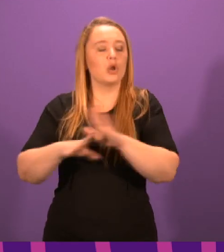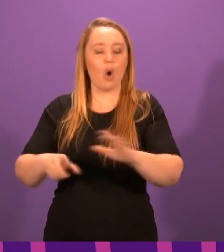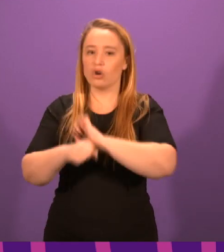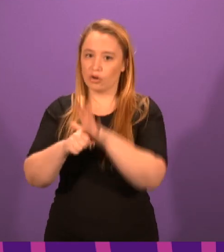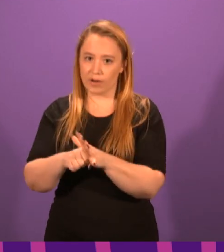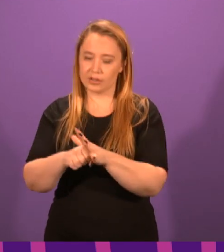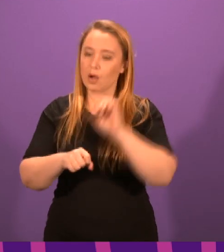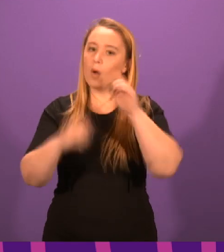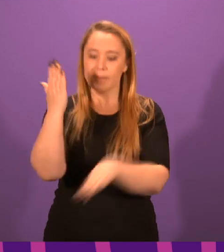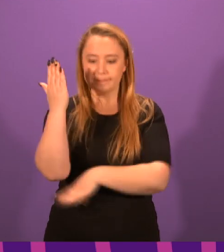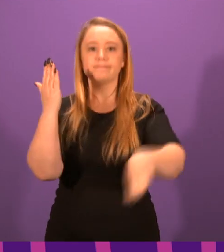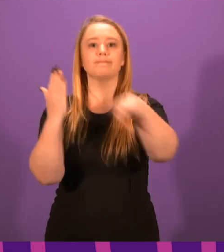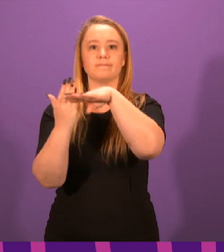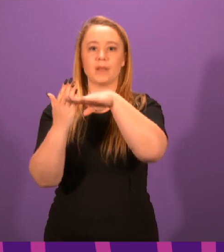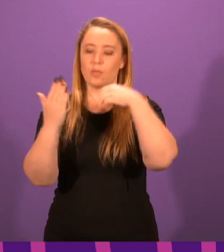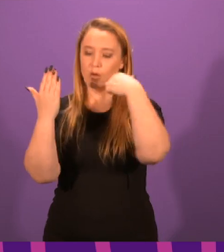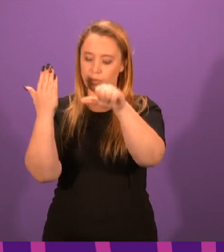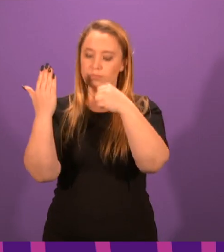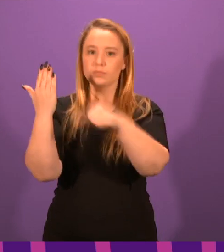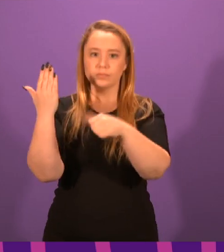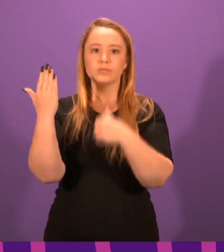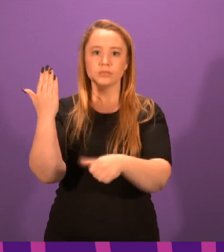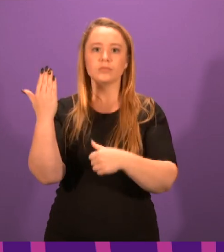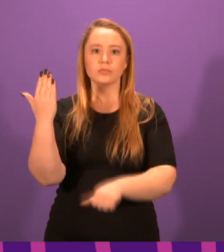be seen first. We will work our way through that and will look to deploy